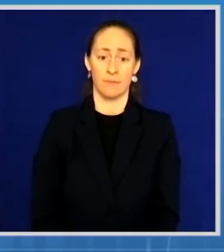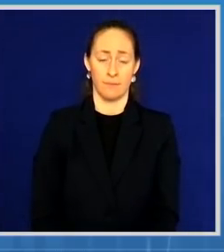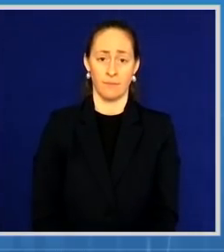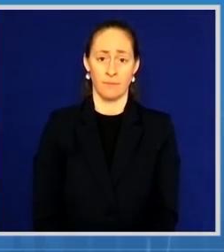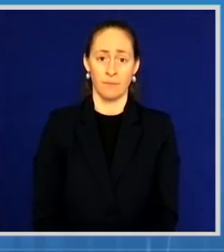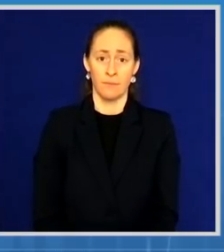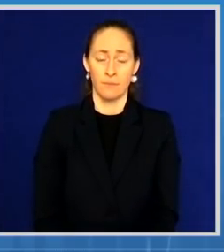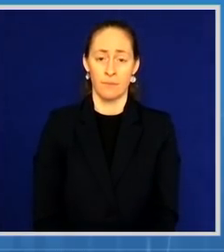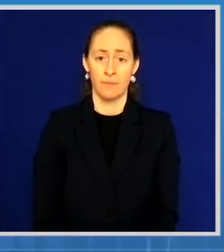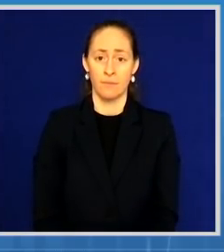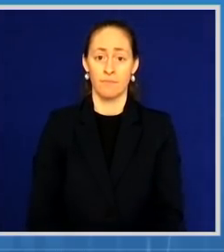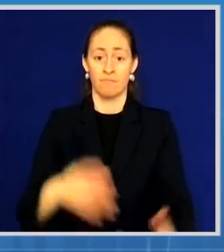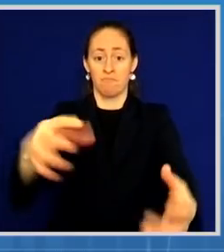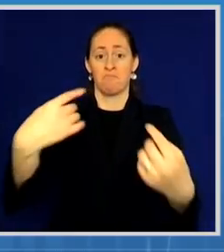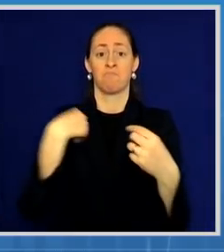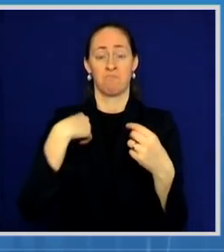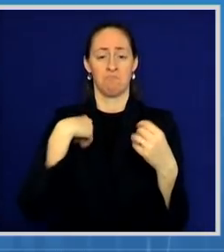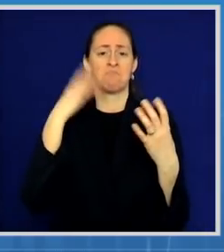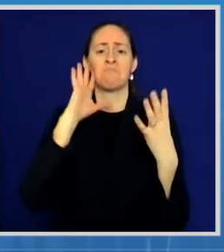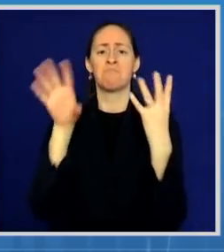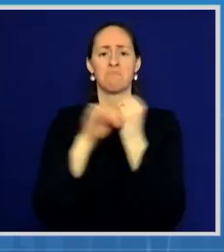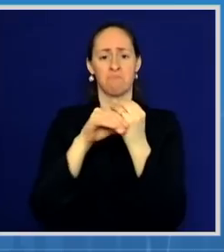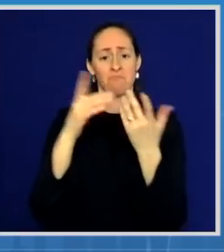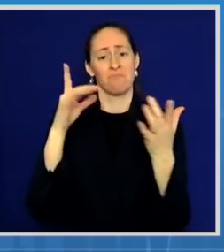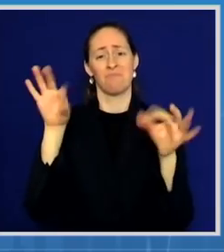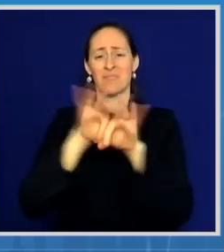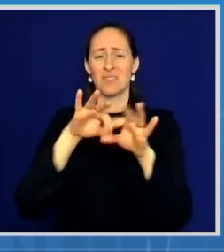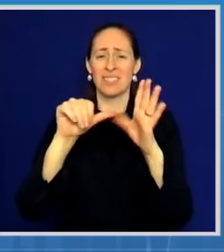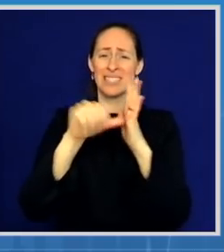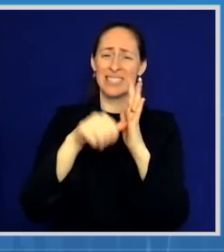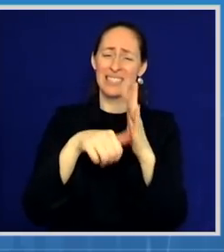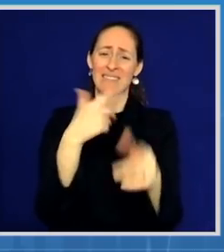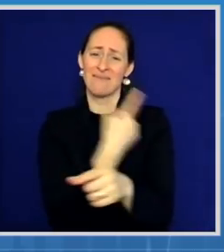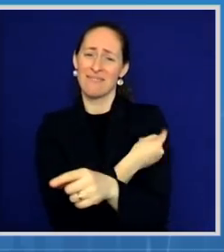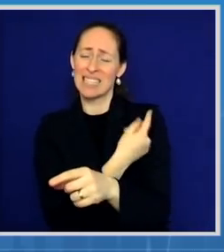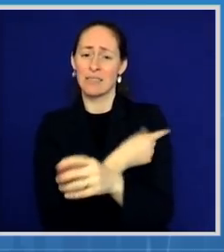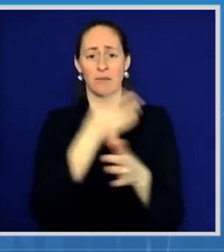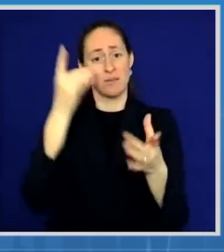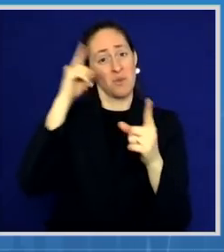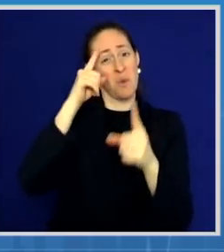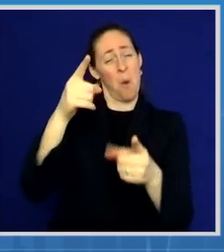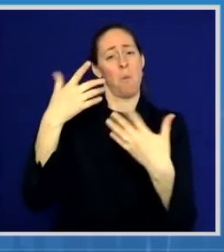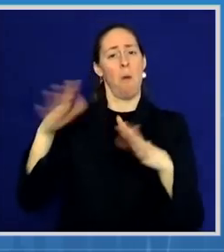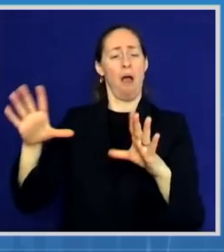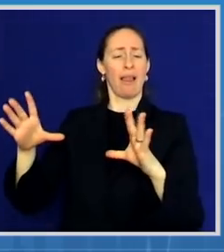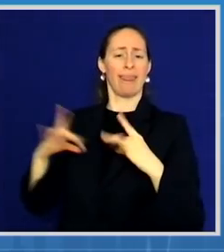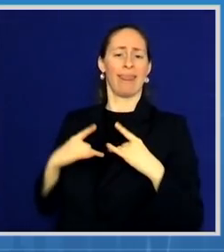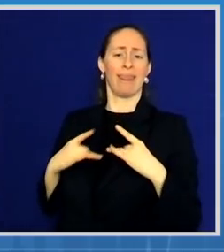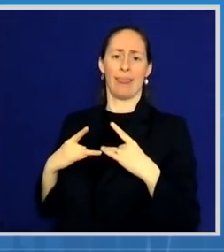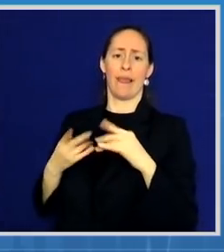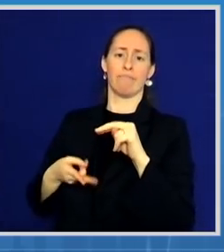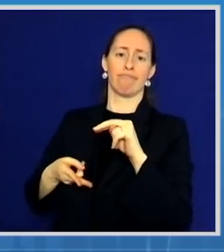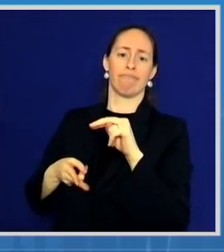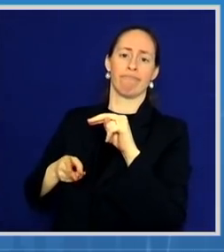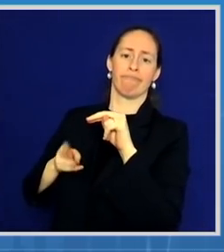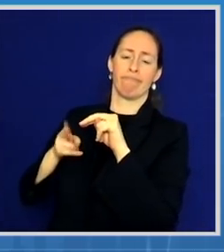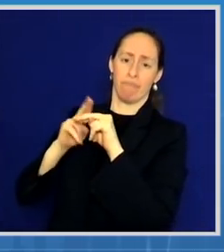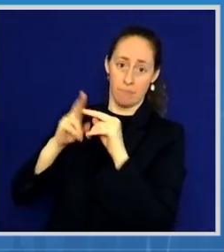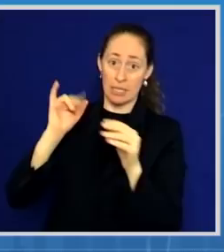on getting people vaccinated and decreasing the case rates. If we can continue at this pace, case rates are coming down, vaccinations going up,